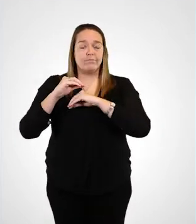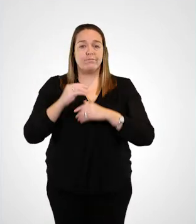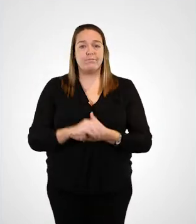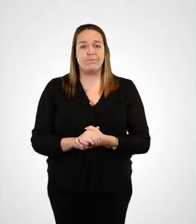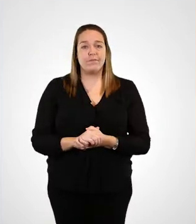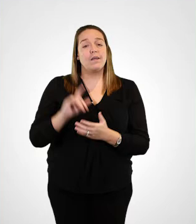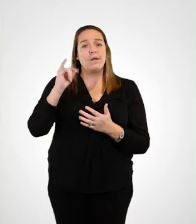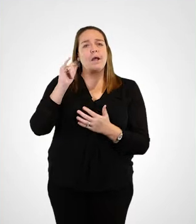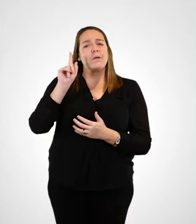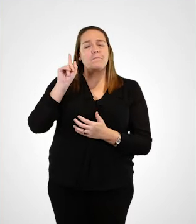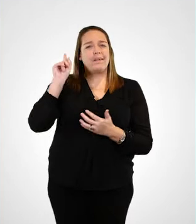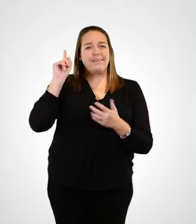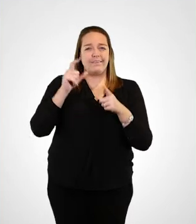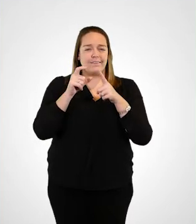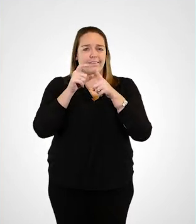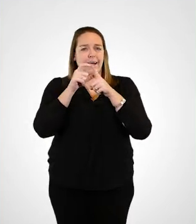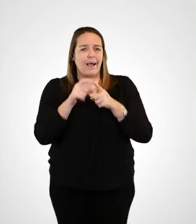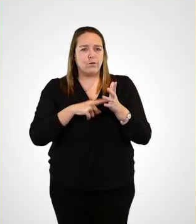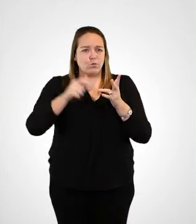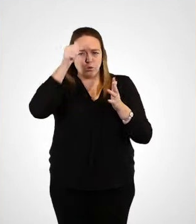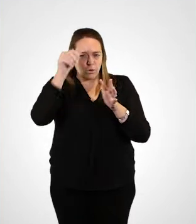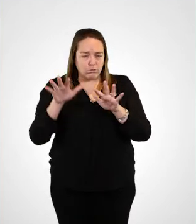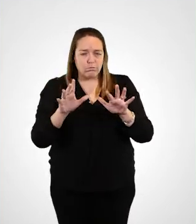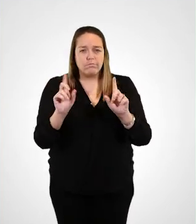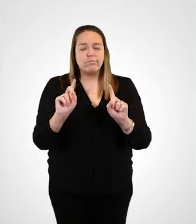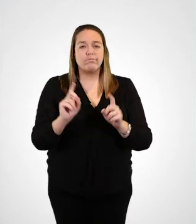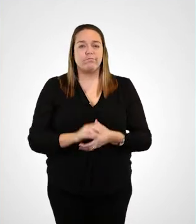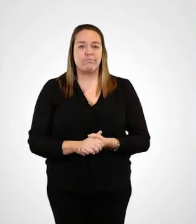and the signal itself may be hard to recognise.